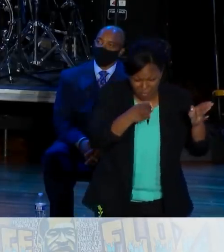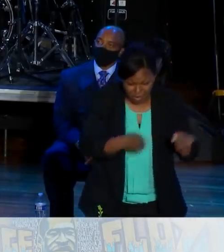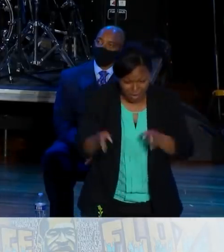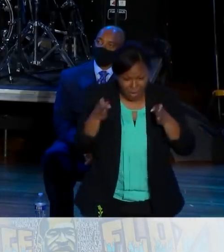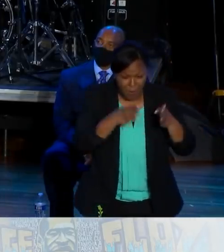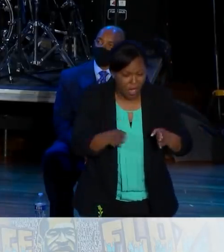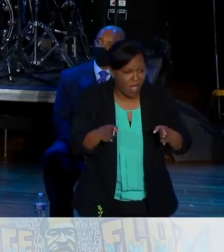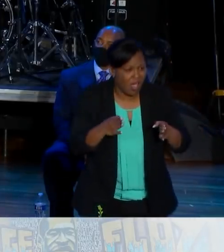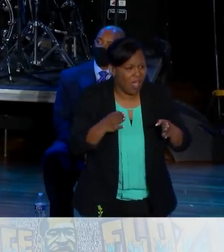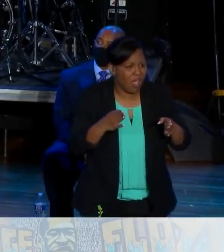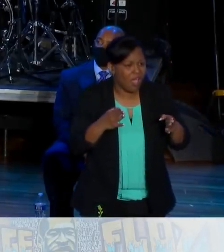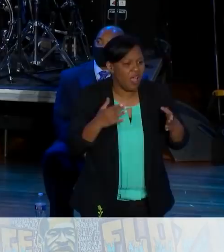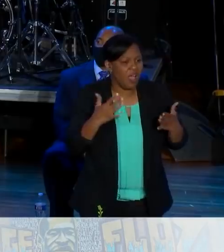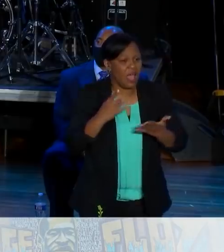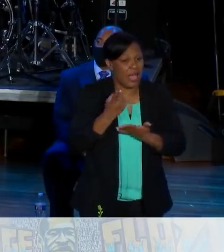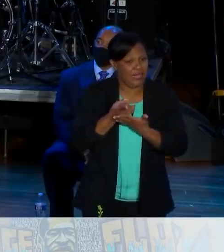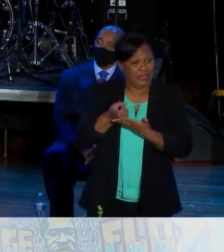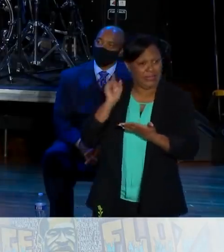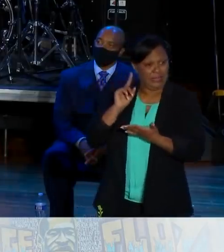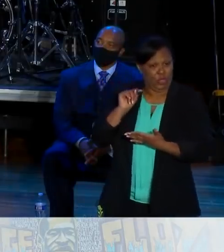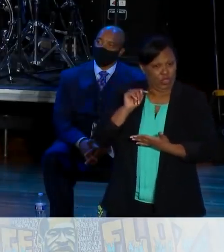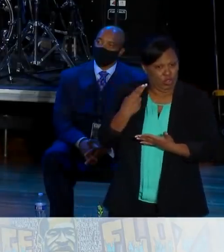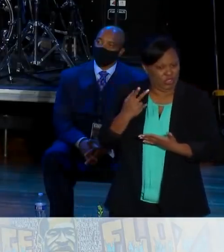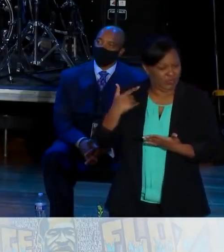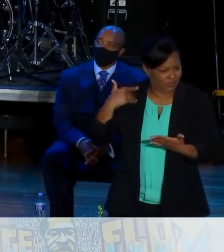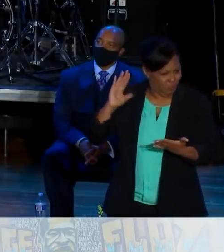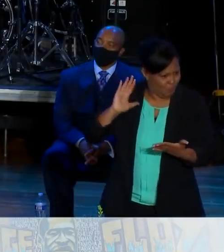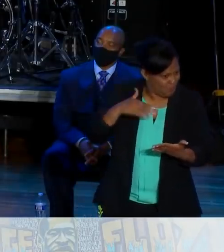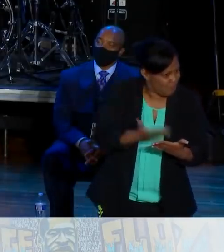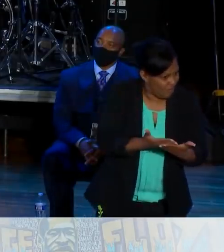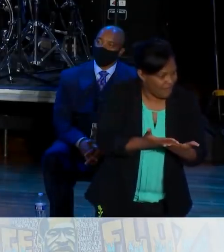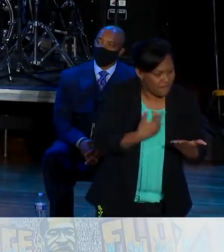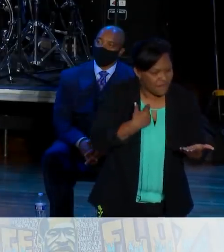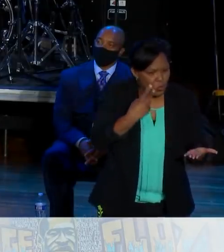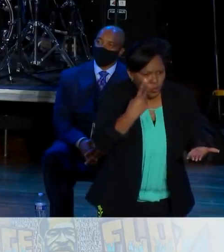AND GETTING IN AND WE FLEW OUT HERE, HER AND I LAST THURSDAY